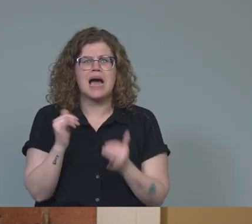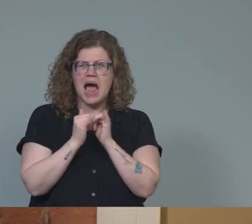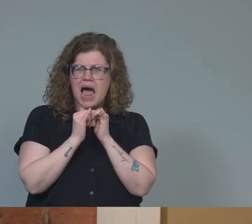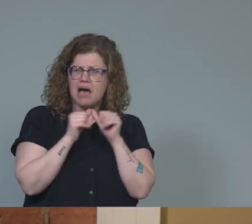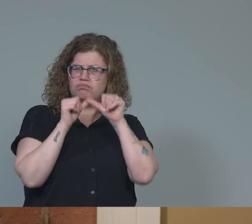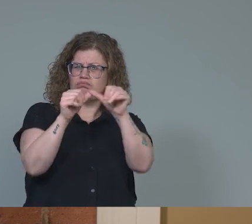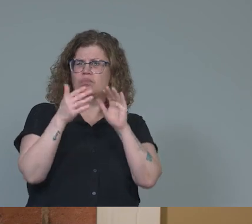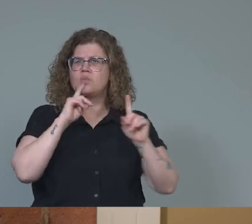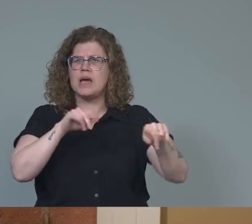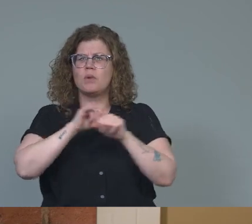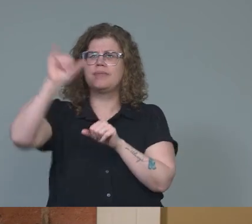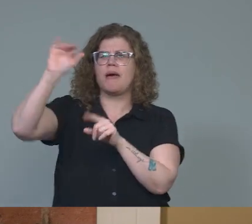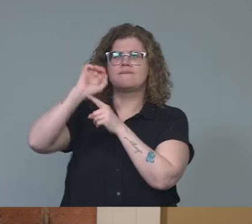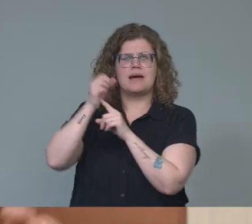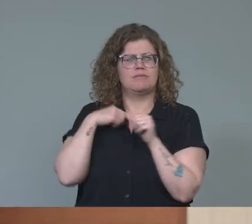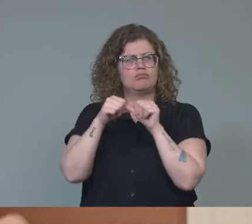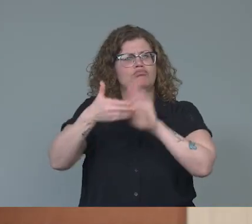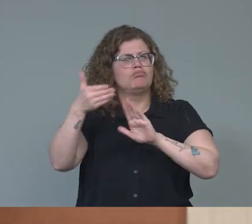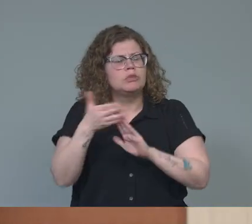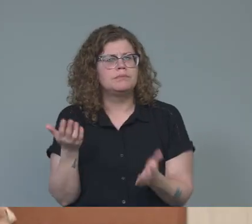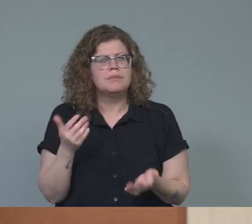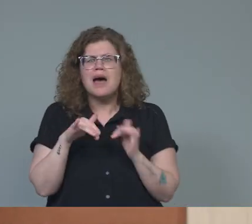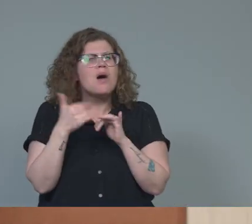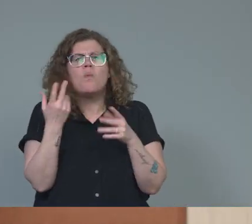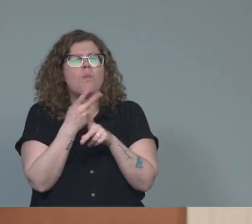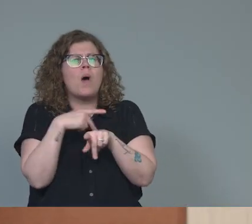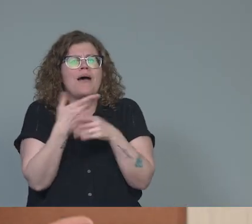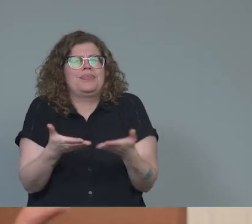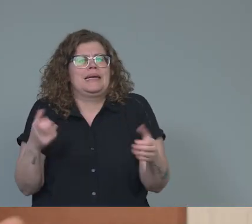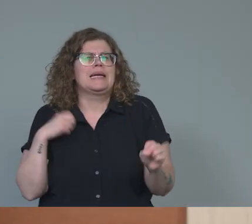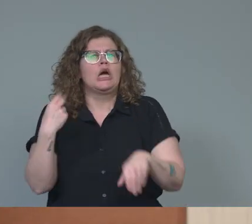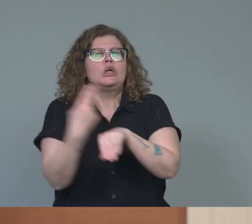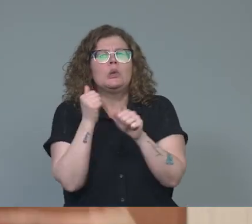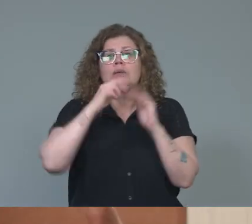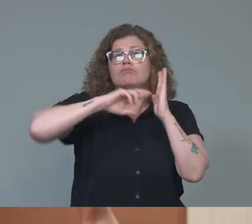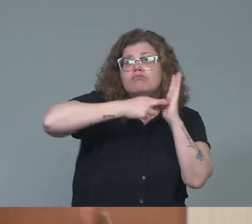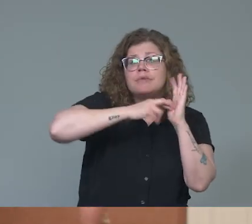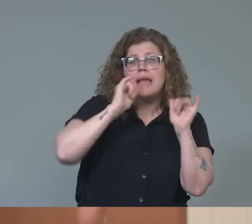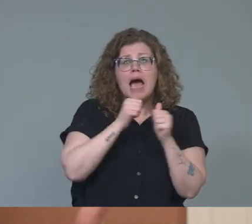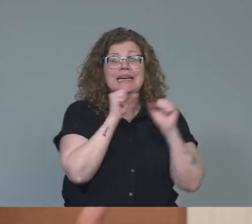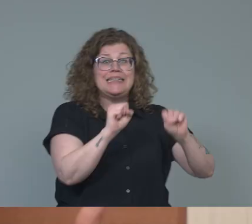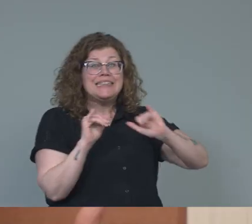They can be actual wood panels. Every time that you have to attach something to something else